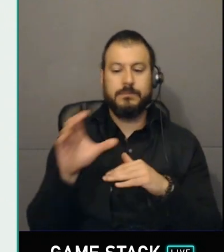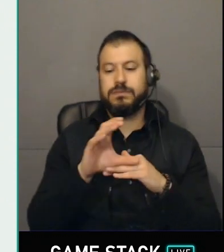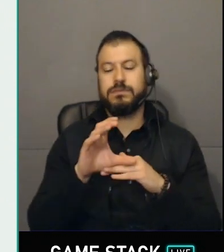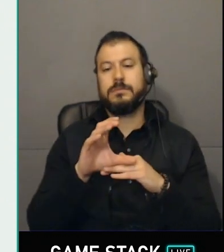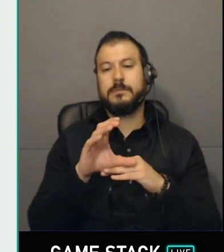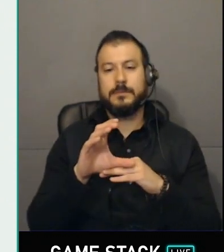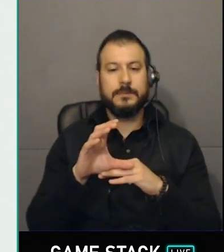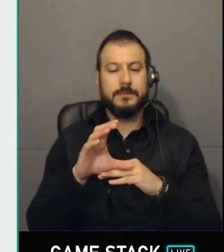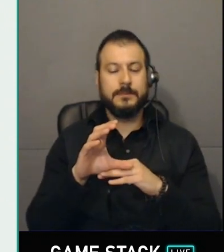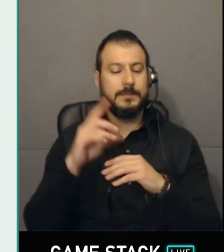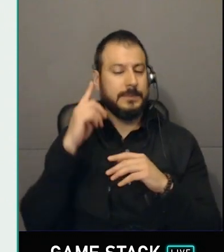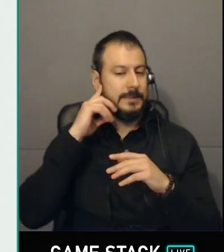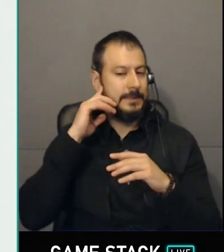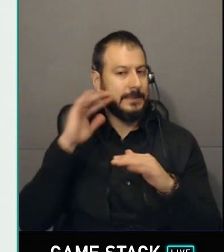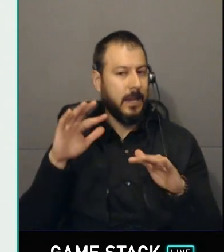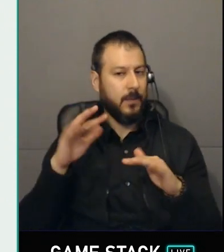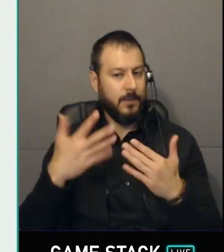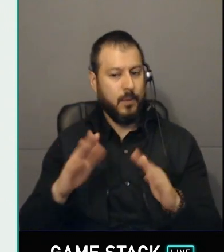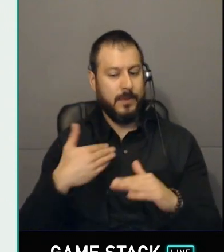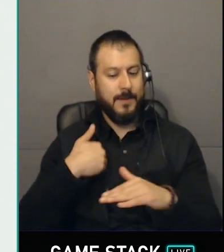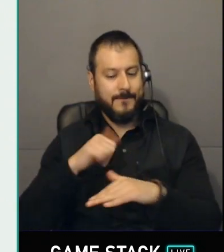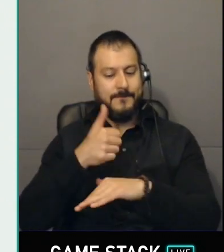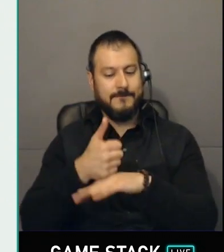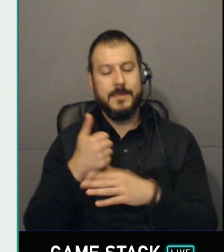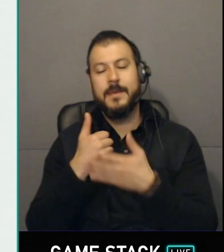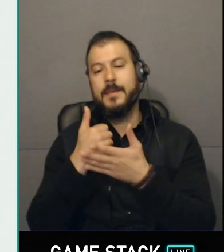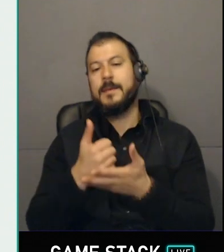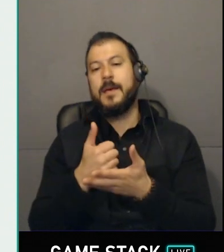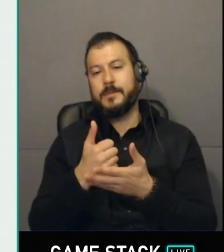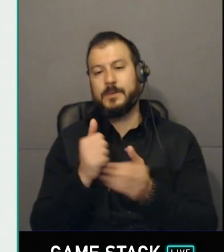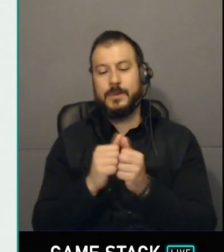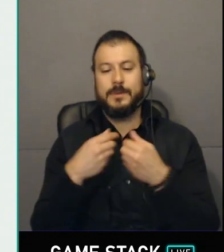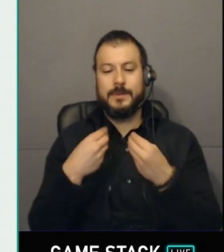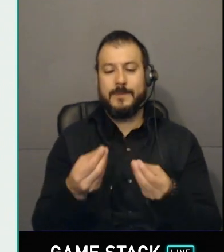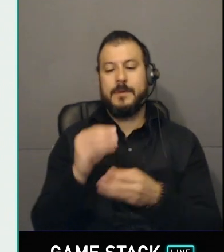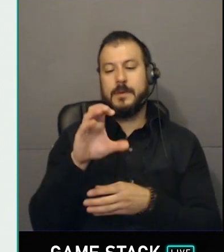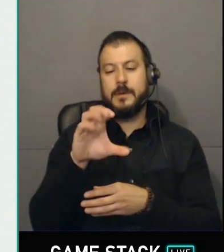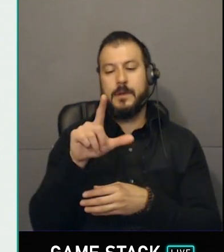and helps with giving clues to the gamer in the game.